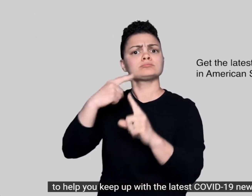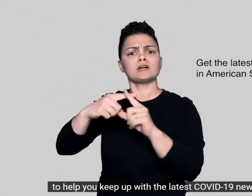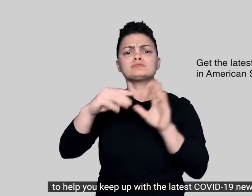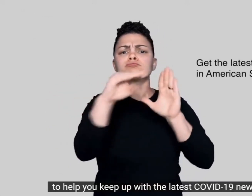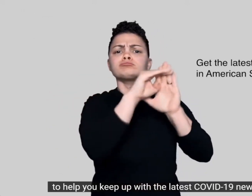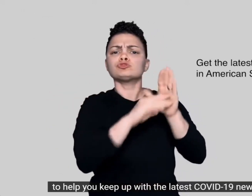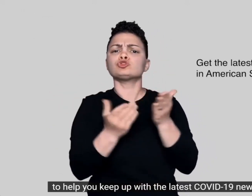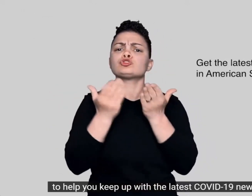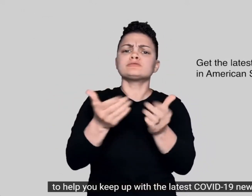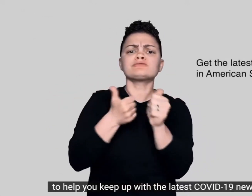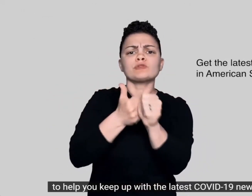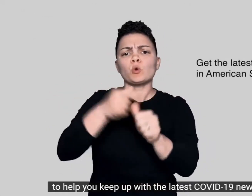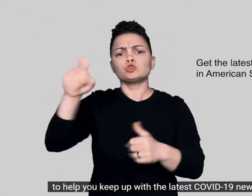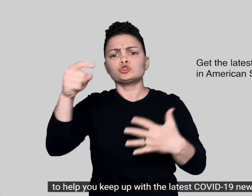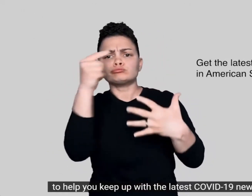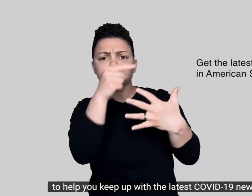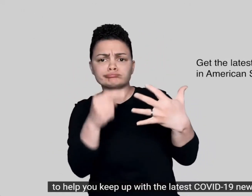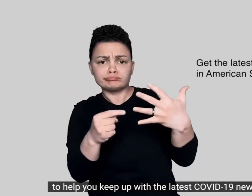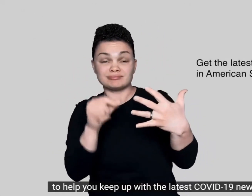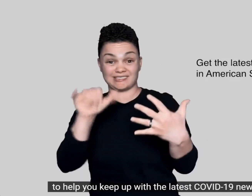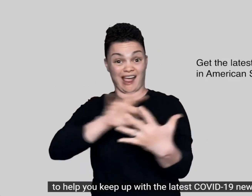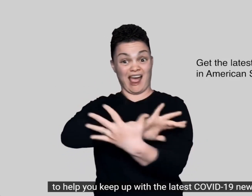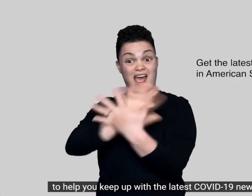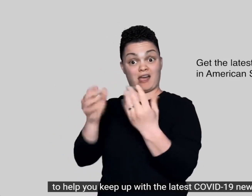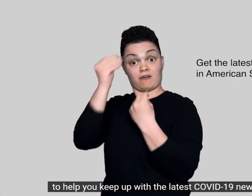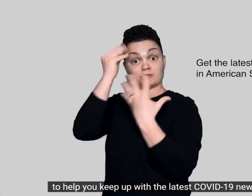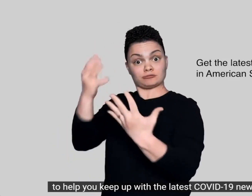keep up with the latest Covid 19 News and guidance.